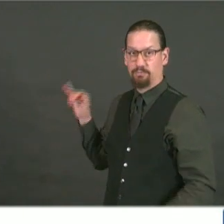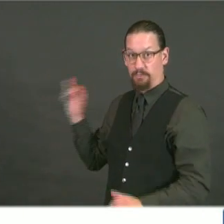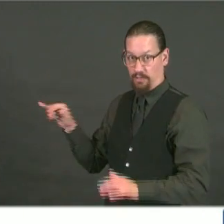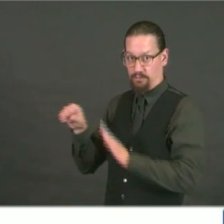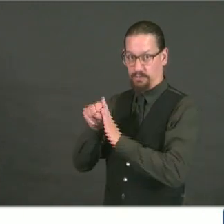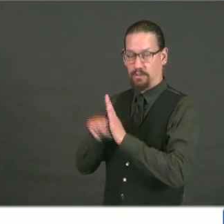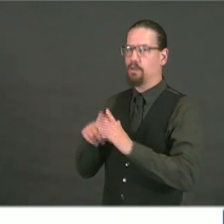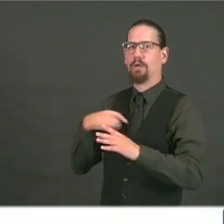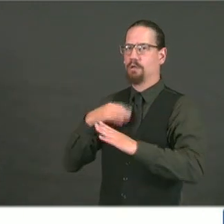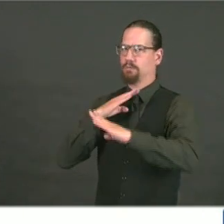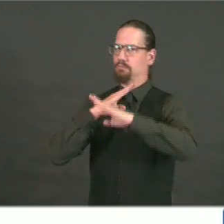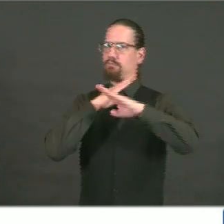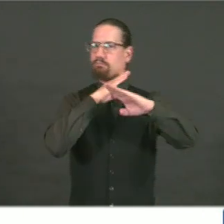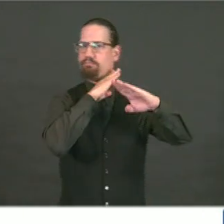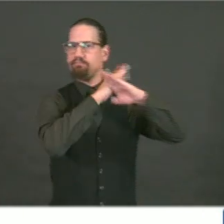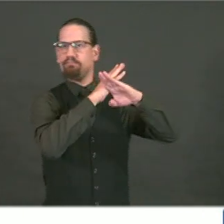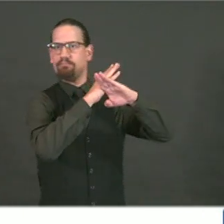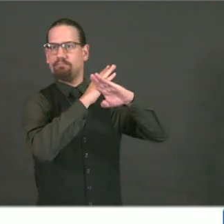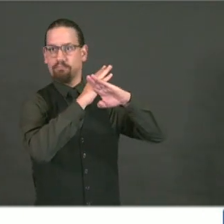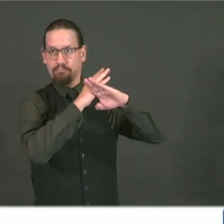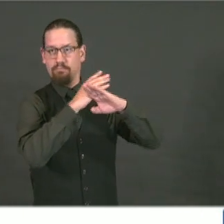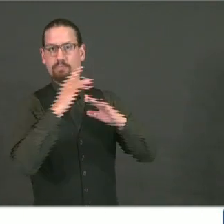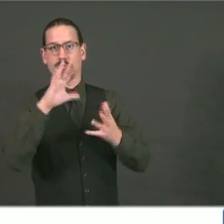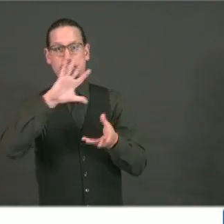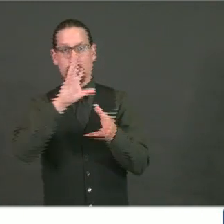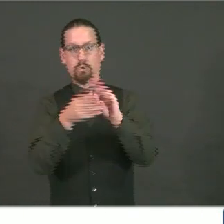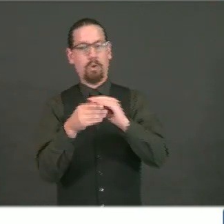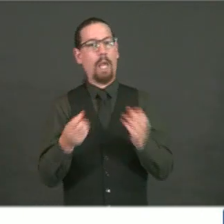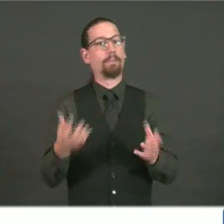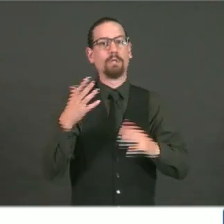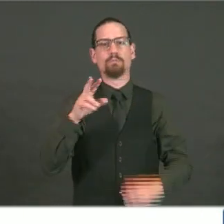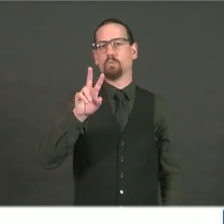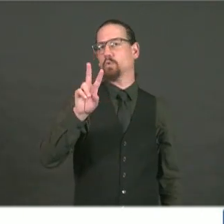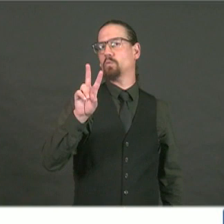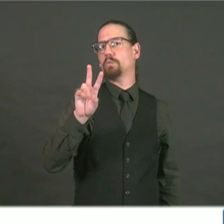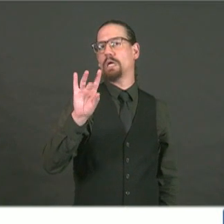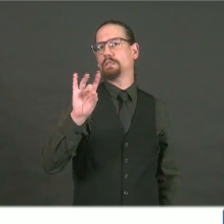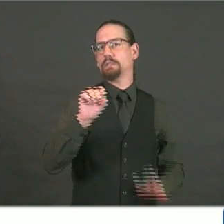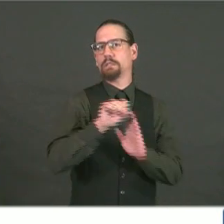ABOVE 5% AND I ASK YOU TO PUT THE SLIDE UP WITH THE STATES ON THAT LIST.